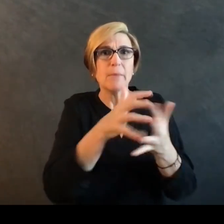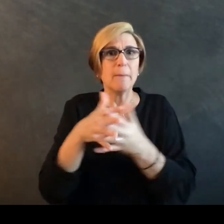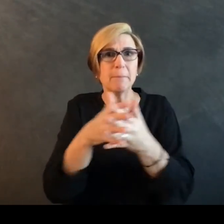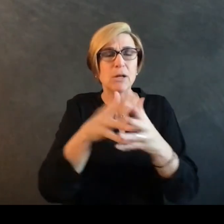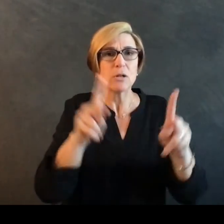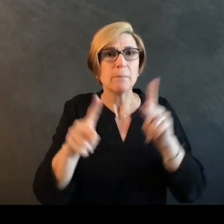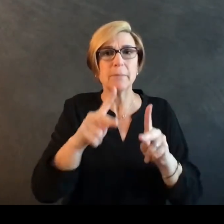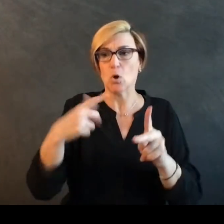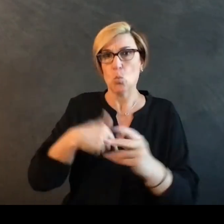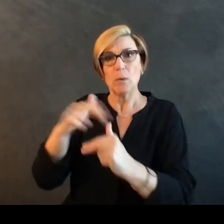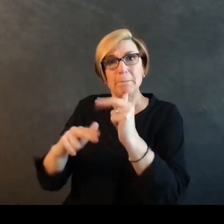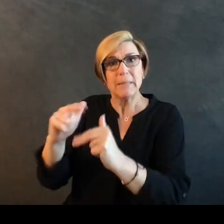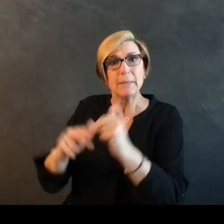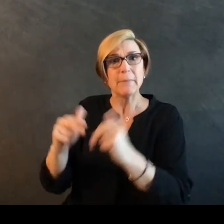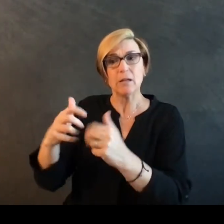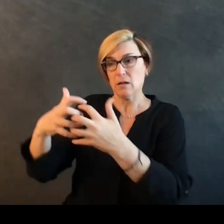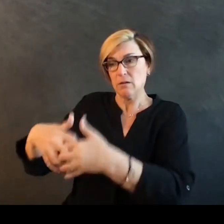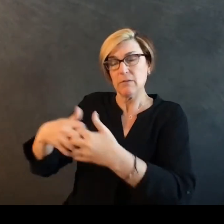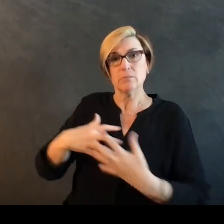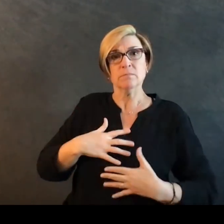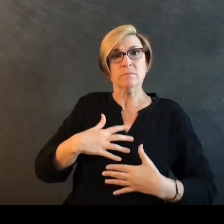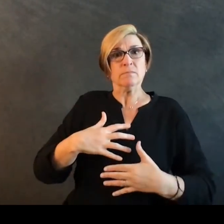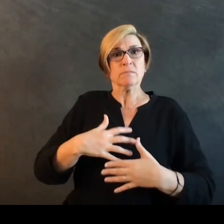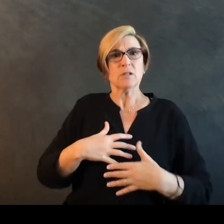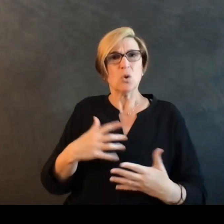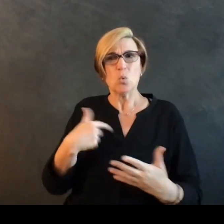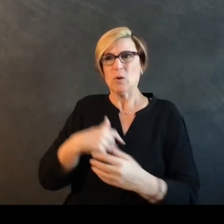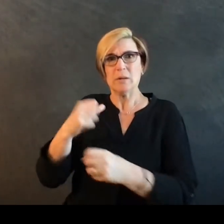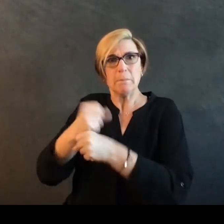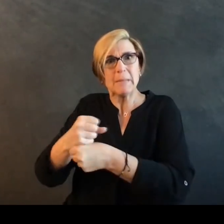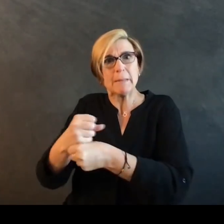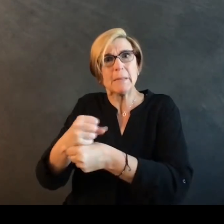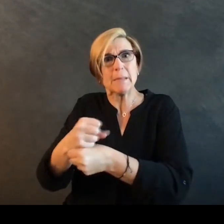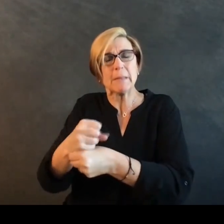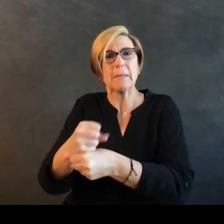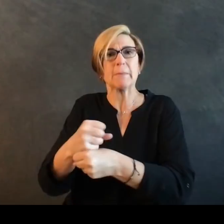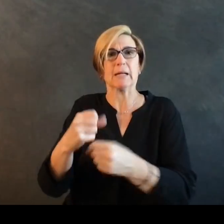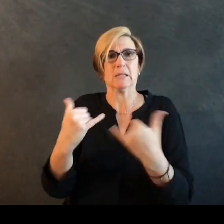thousands thousands of them and a lot of them will be coming at a time where we